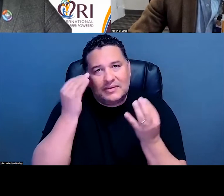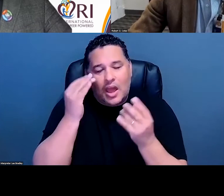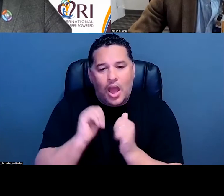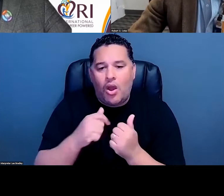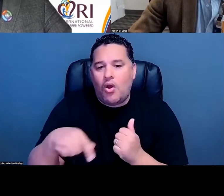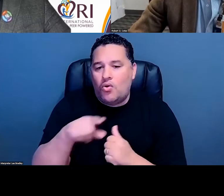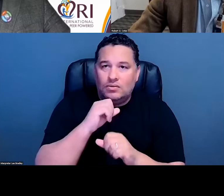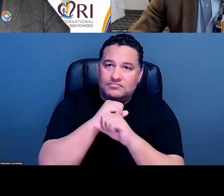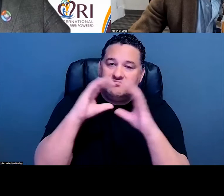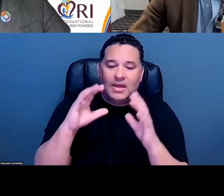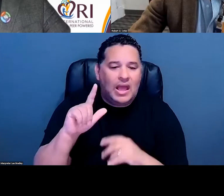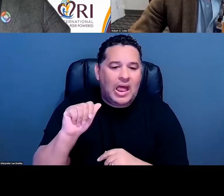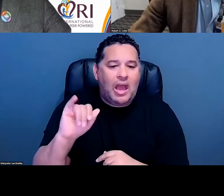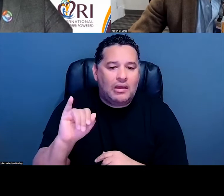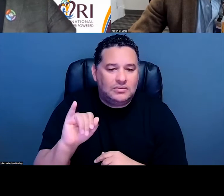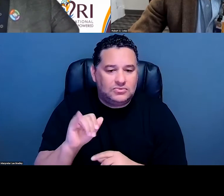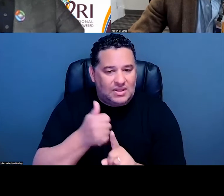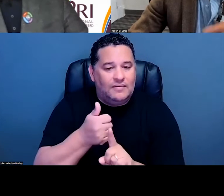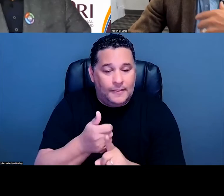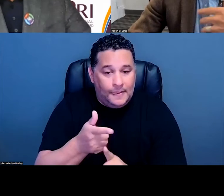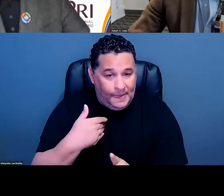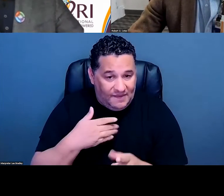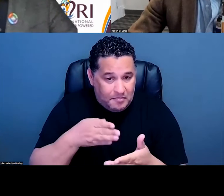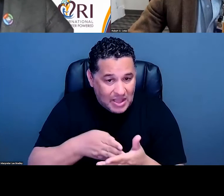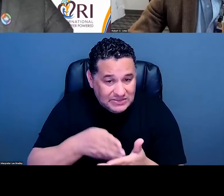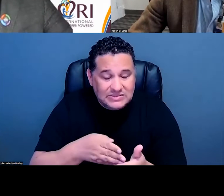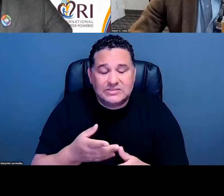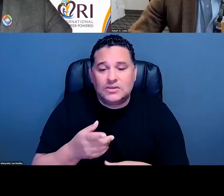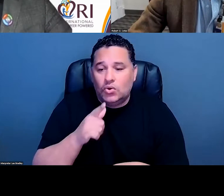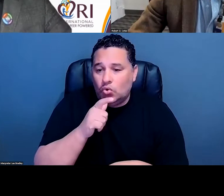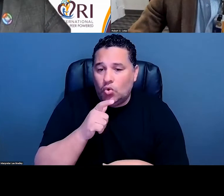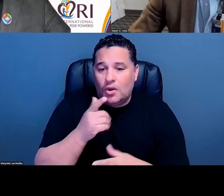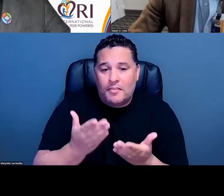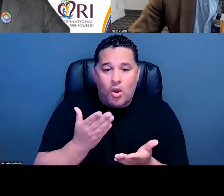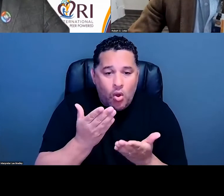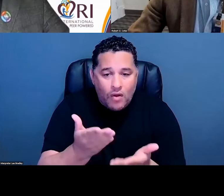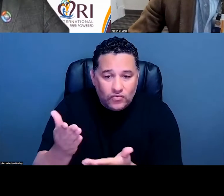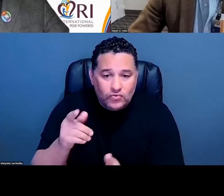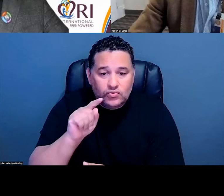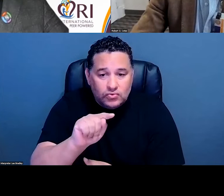THE KEY, SOME OF THE KEY COMPONENTS ARE THINKING HOW DO YOU CONCEPTUALIZE, LAIs